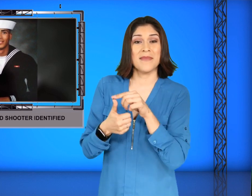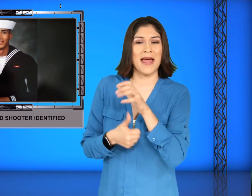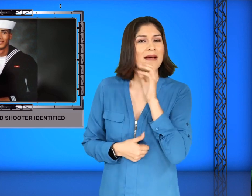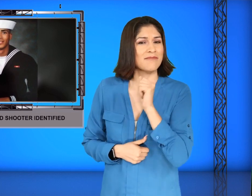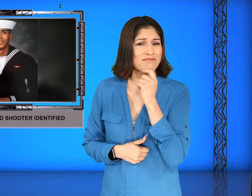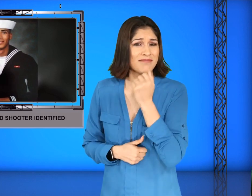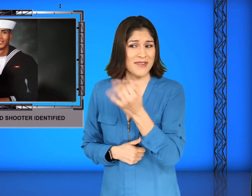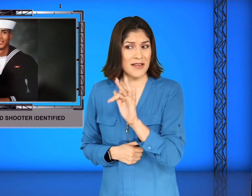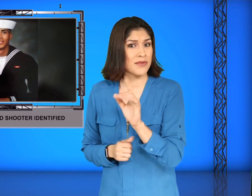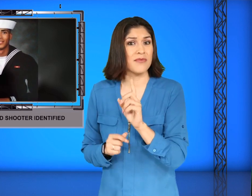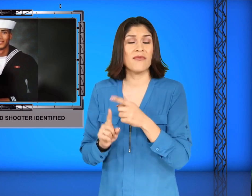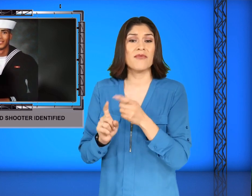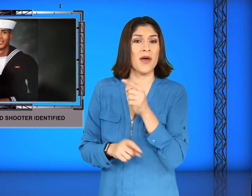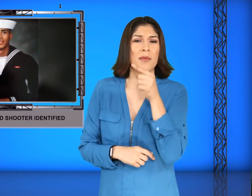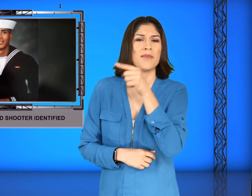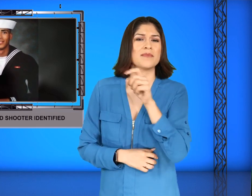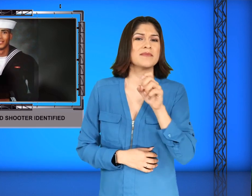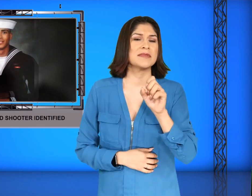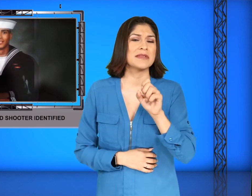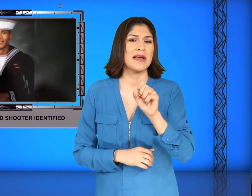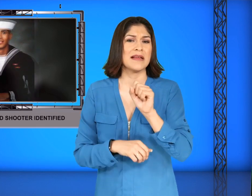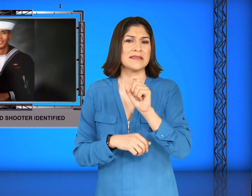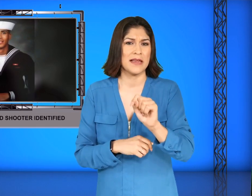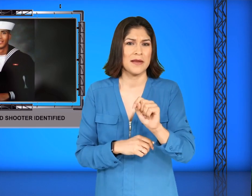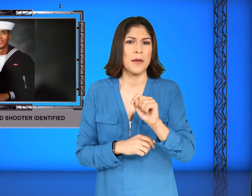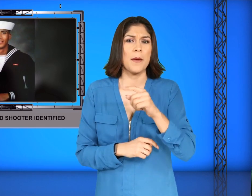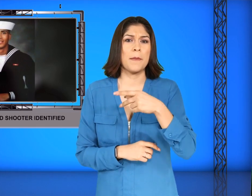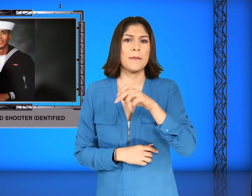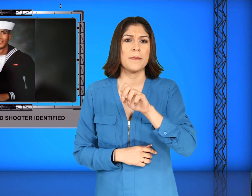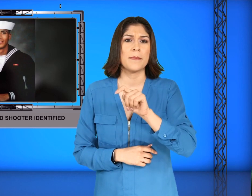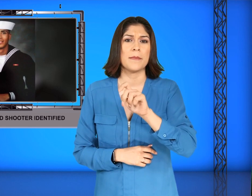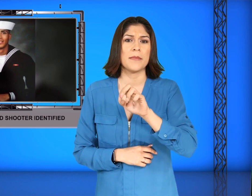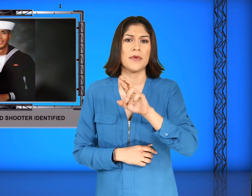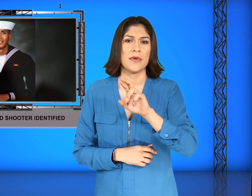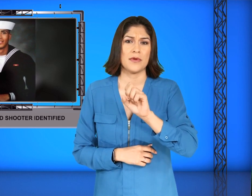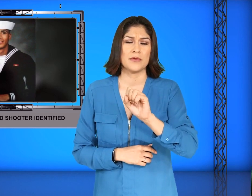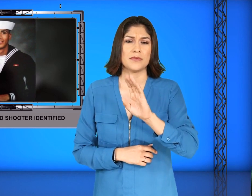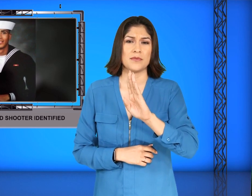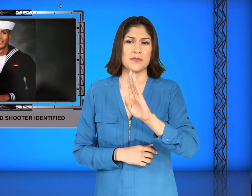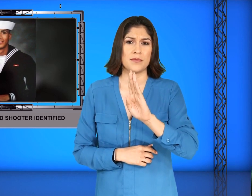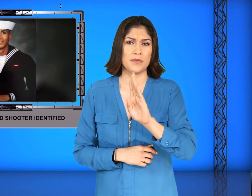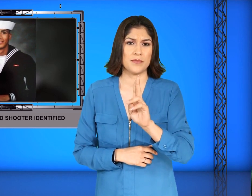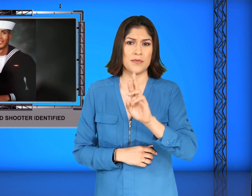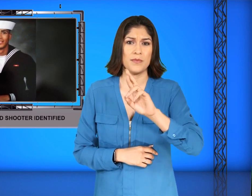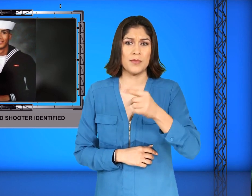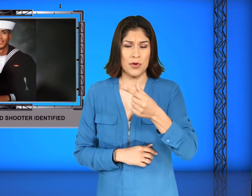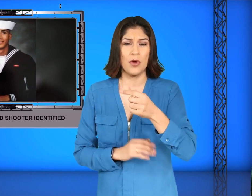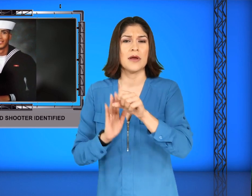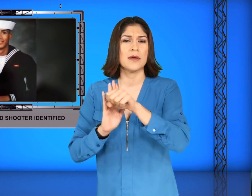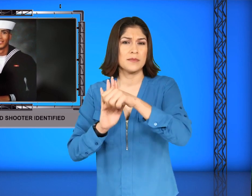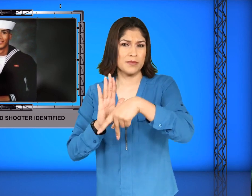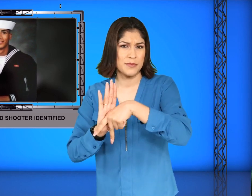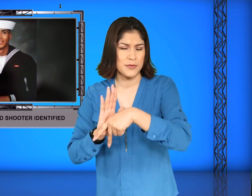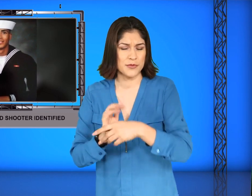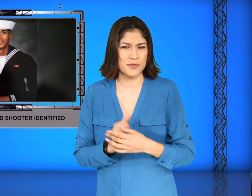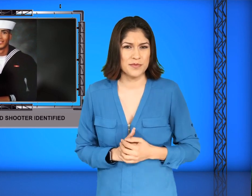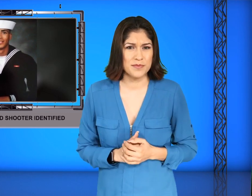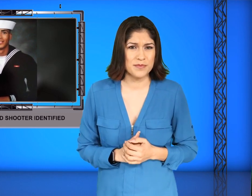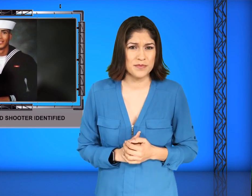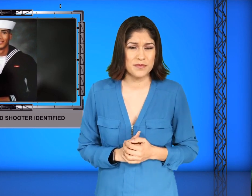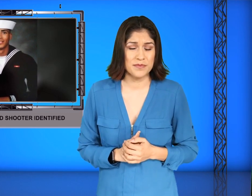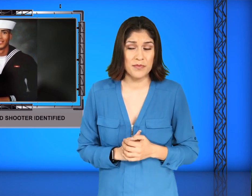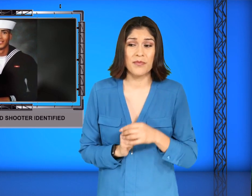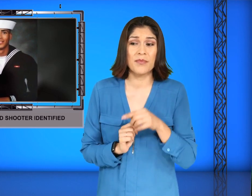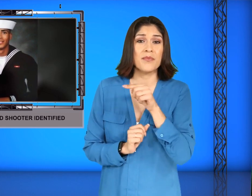He was a 19-year-old from St. Petersburg, Florida.